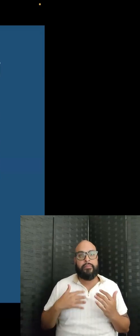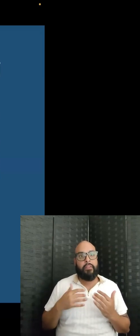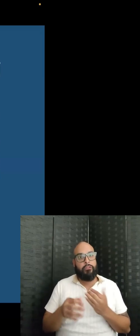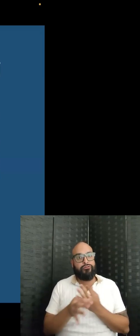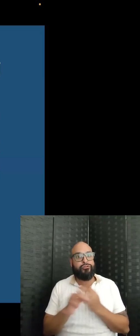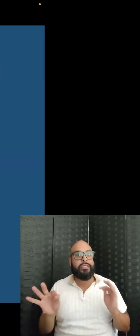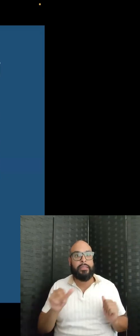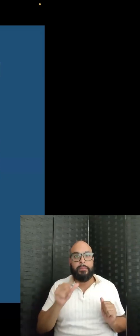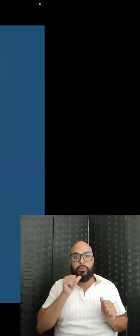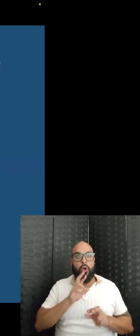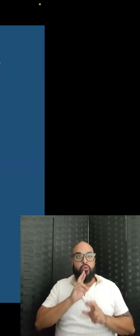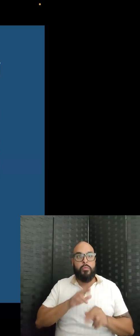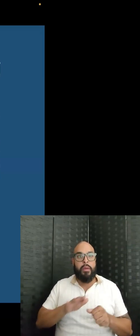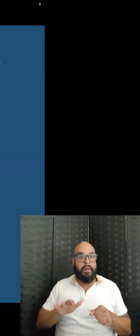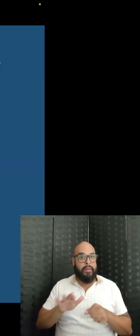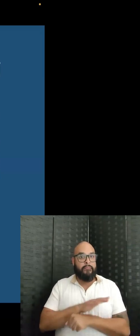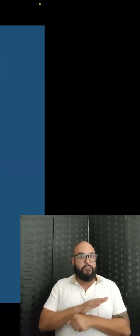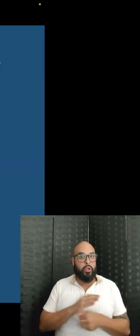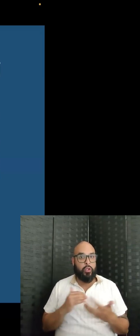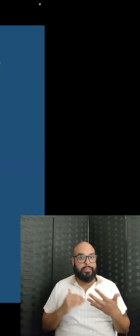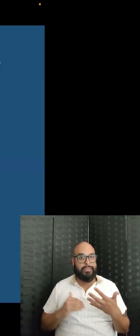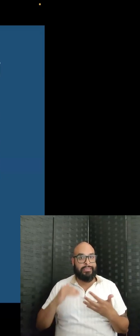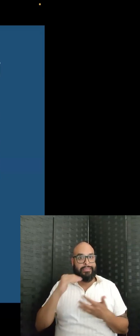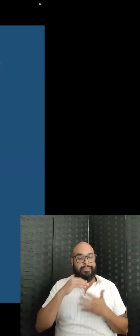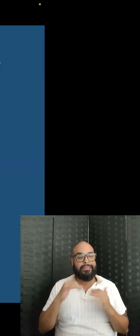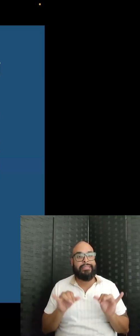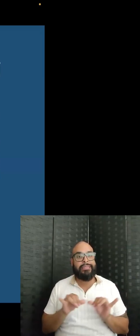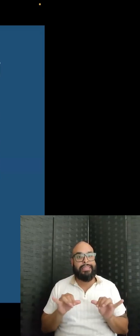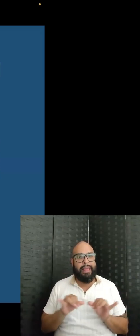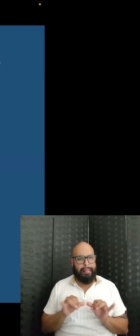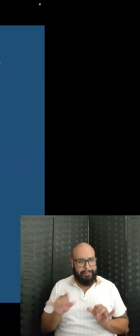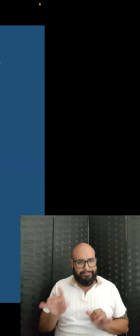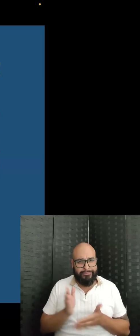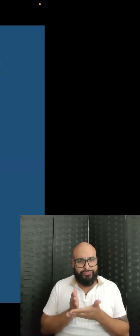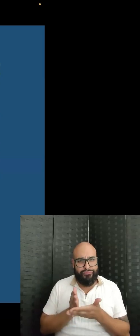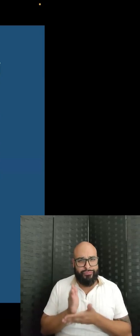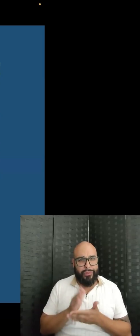It's okay. We don't have to have a full scale for special eligibility under SLD.